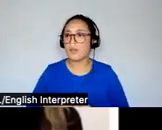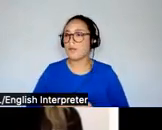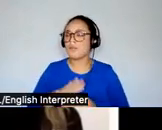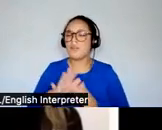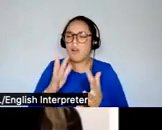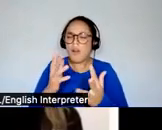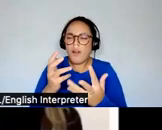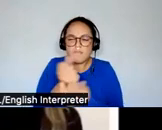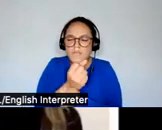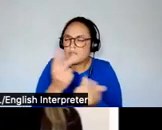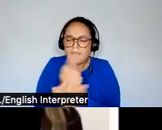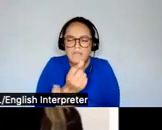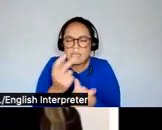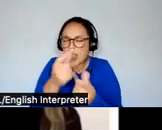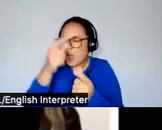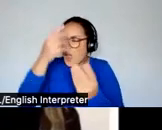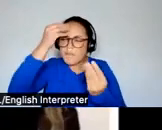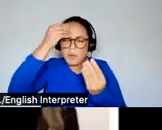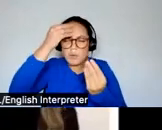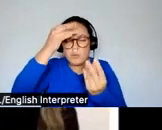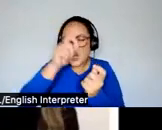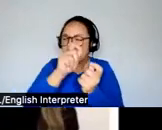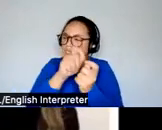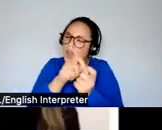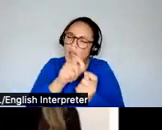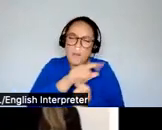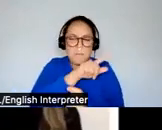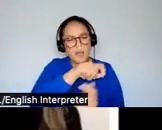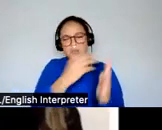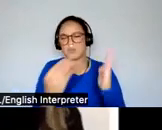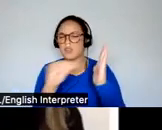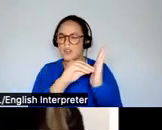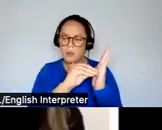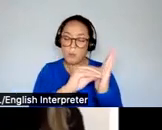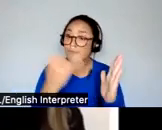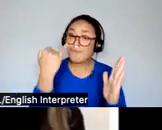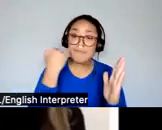And even if it is something that you're unsure if you will be including it into your events,